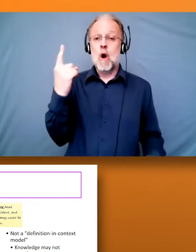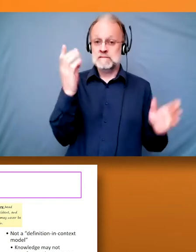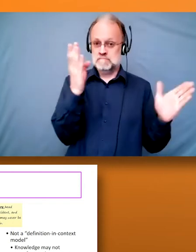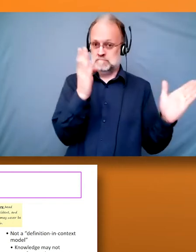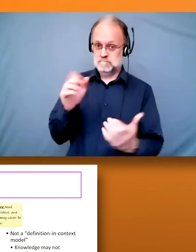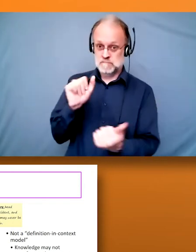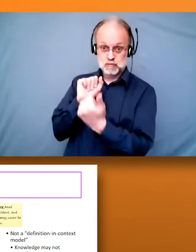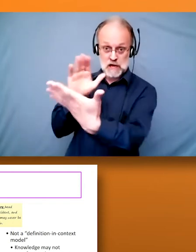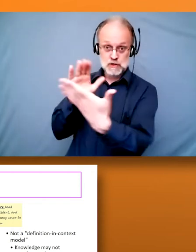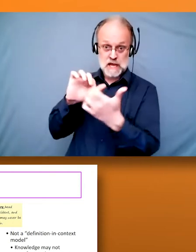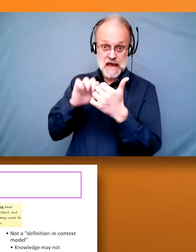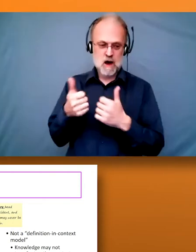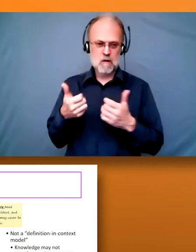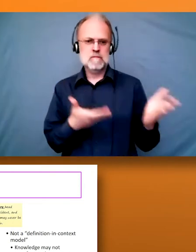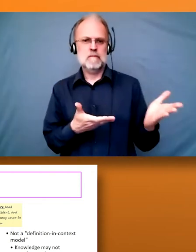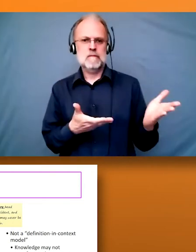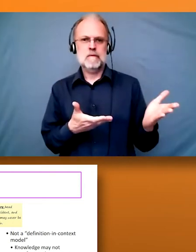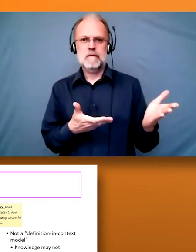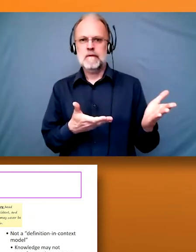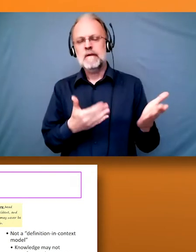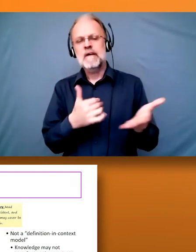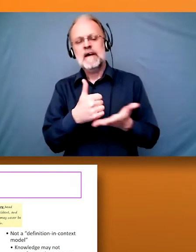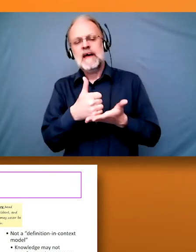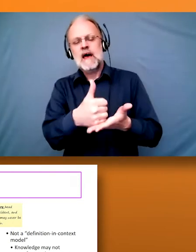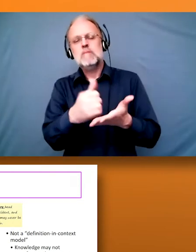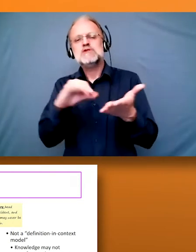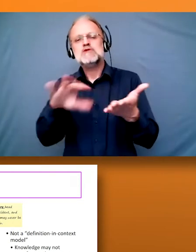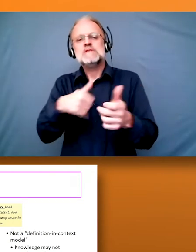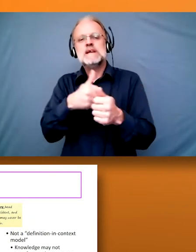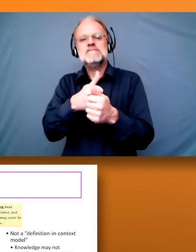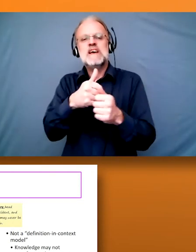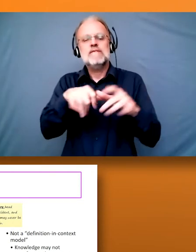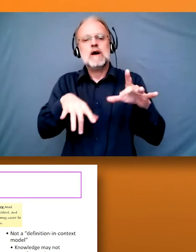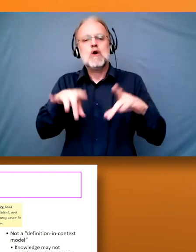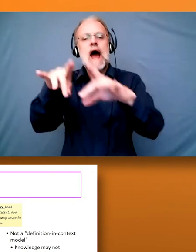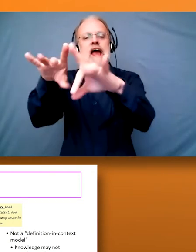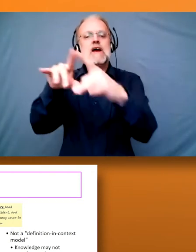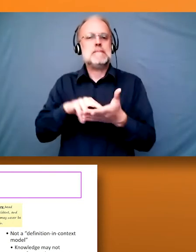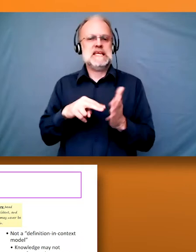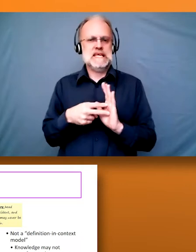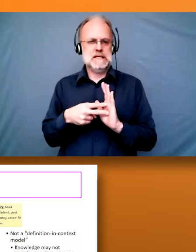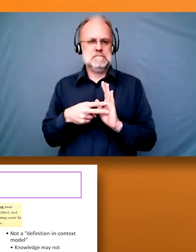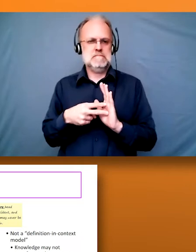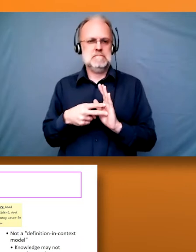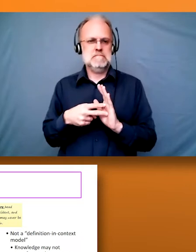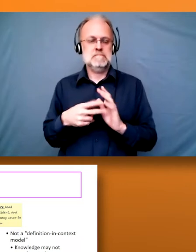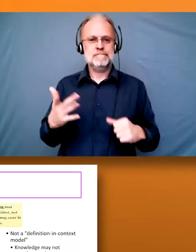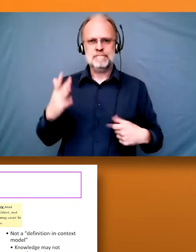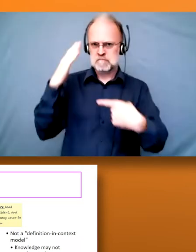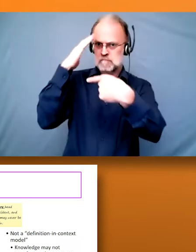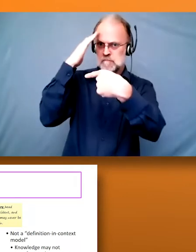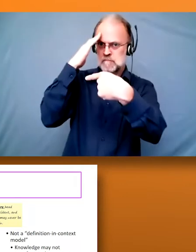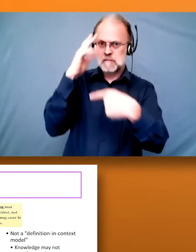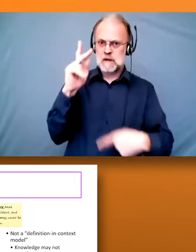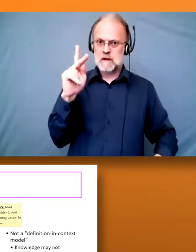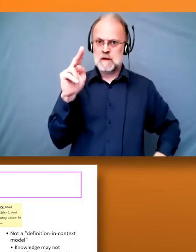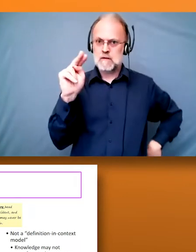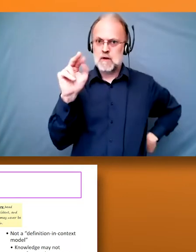So one thing that we can do is help our students acquire meaning, and there's different ways we can do that. So we can use a knowledge model,